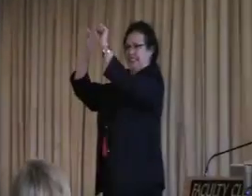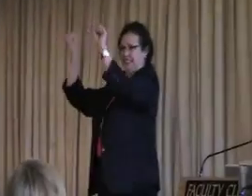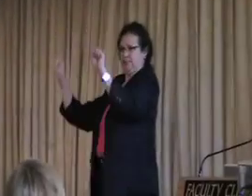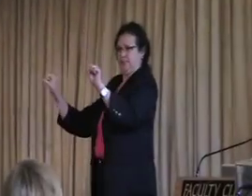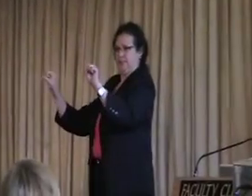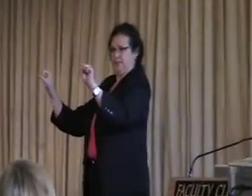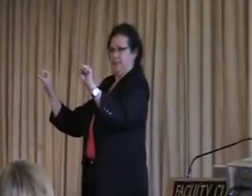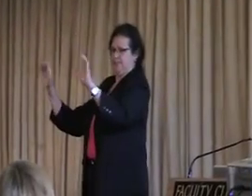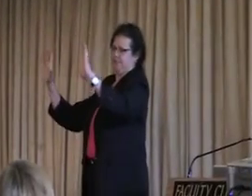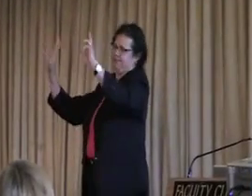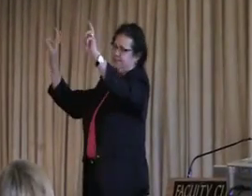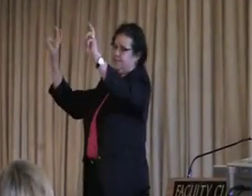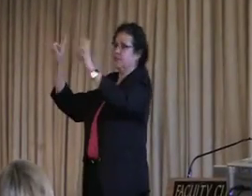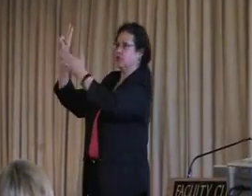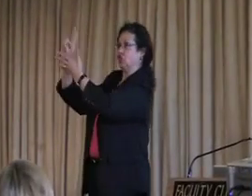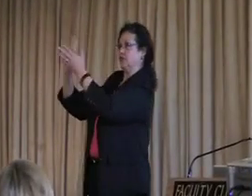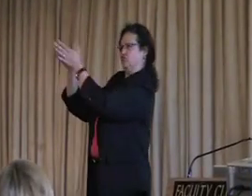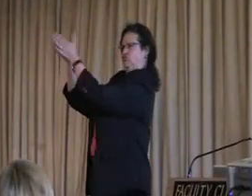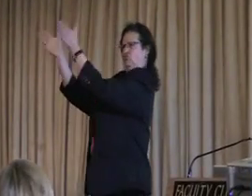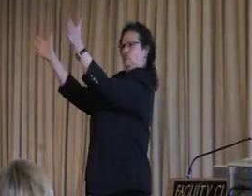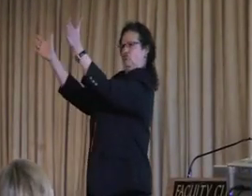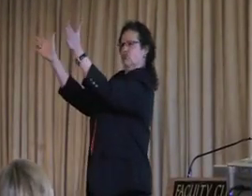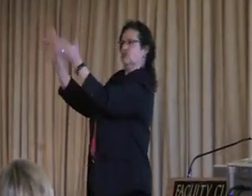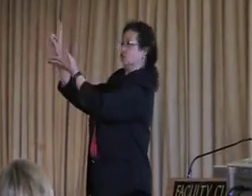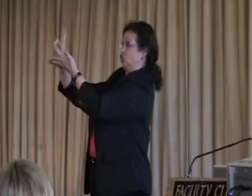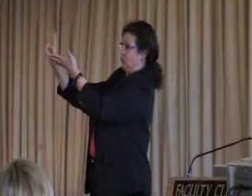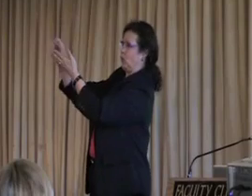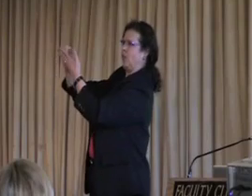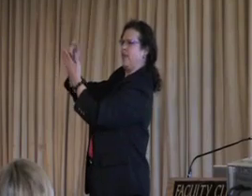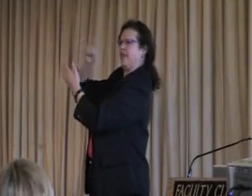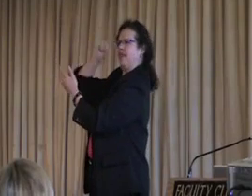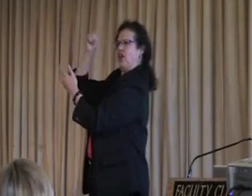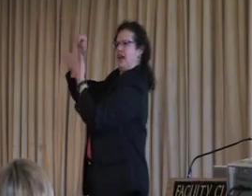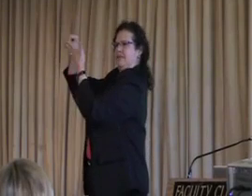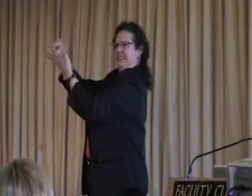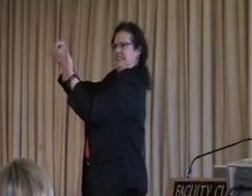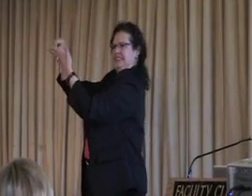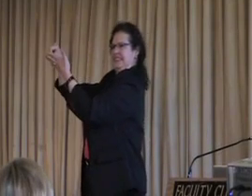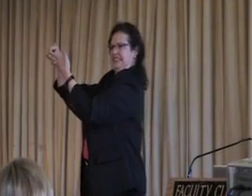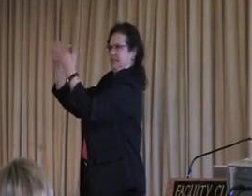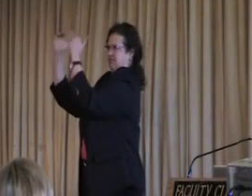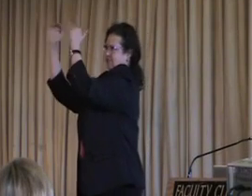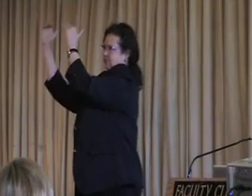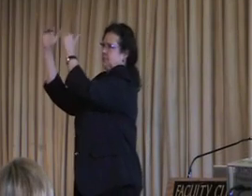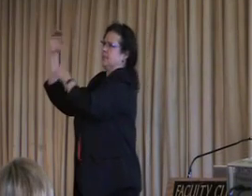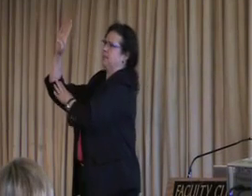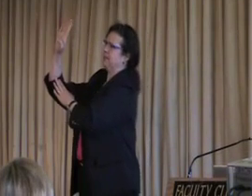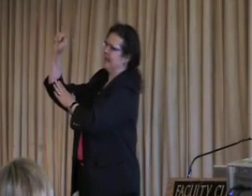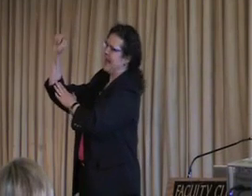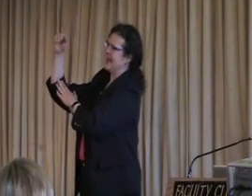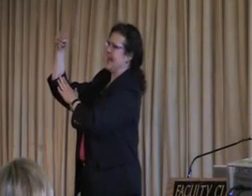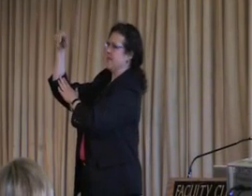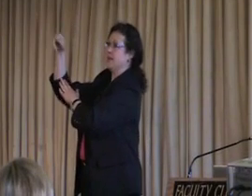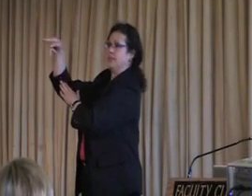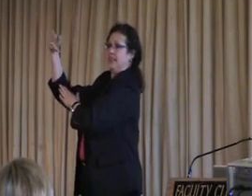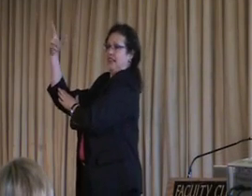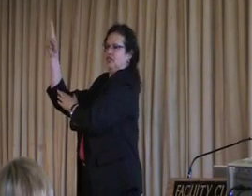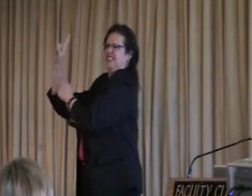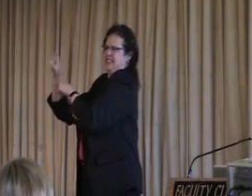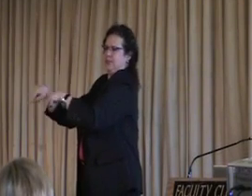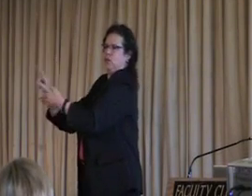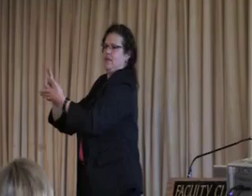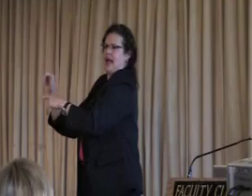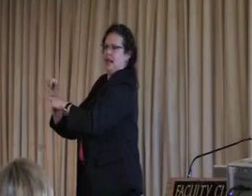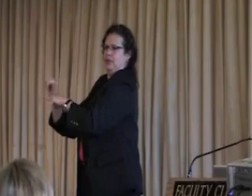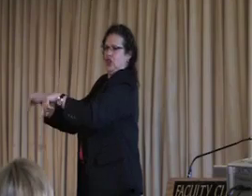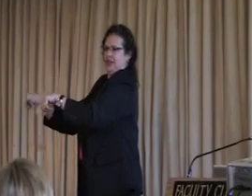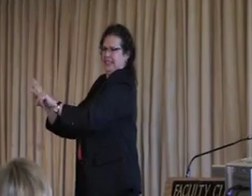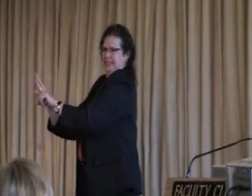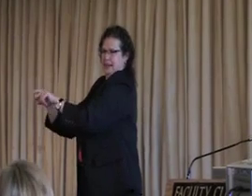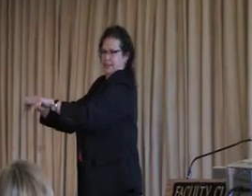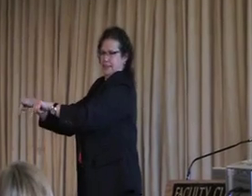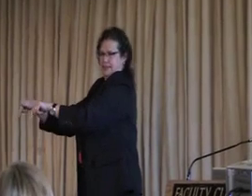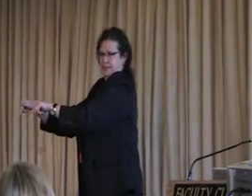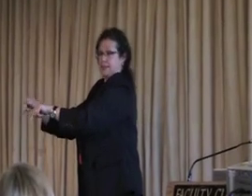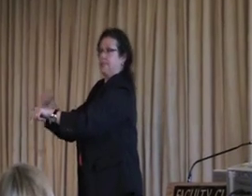In Switzerland, we have two university systems, one is more theoretical based, similar to